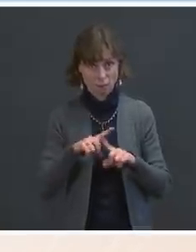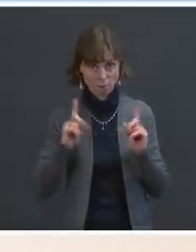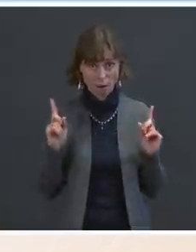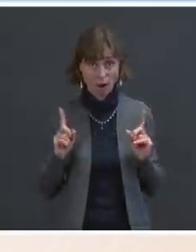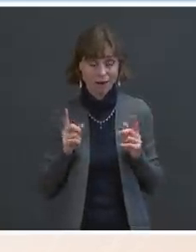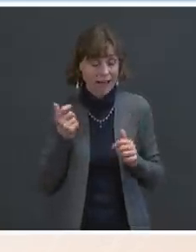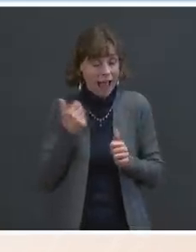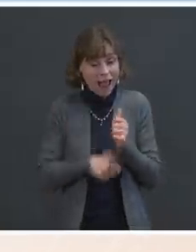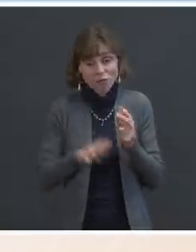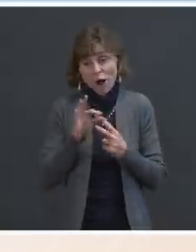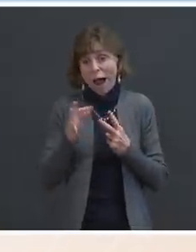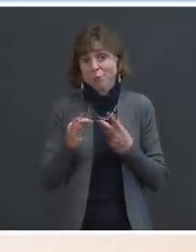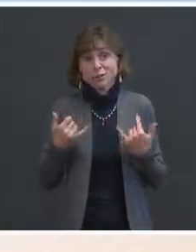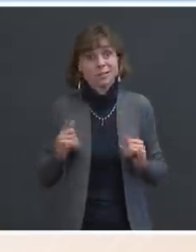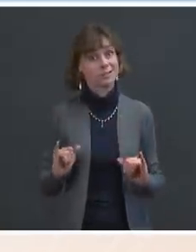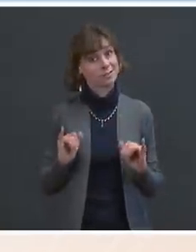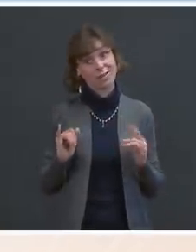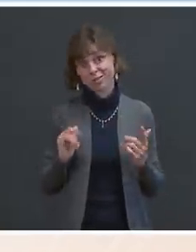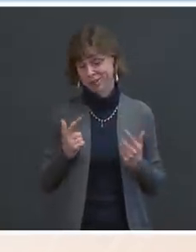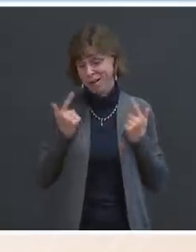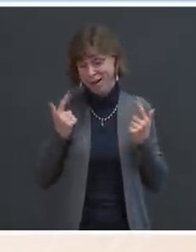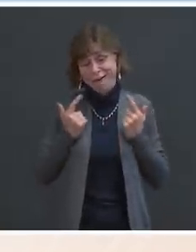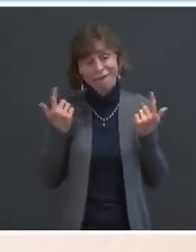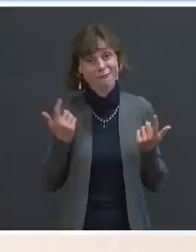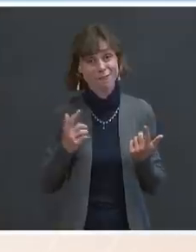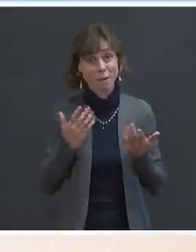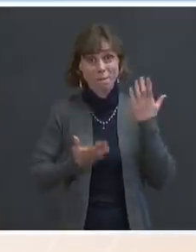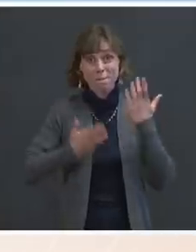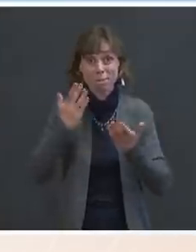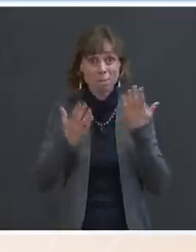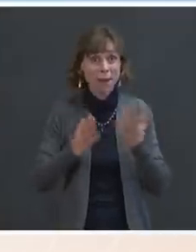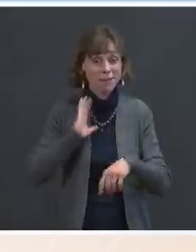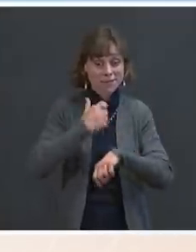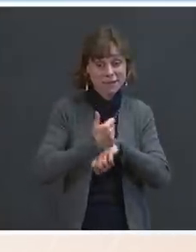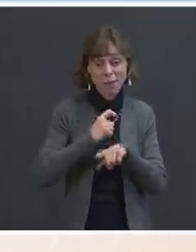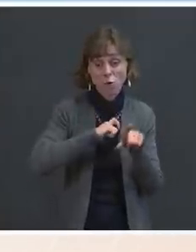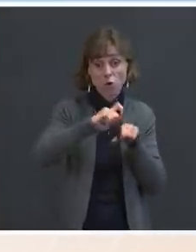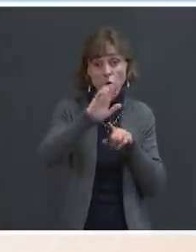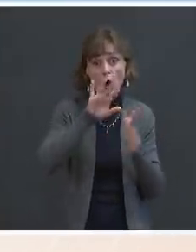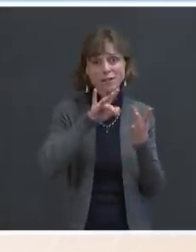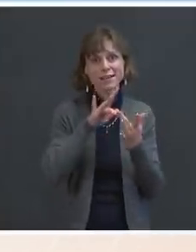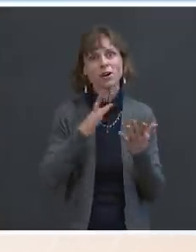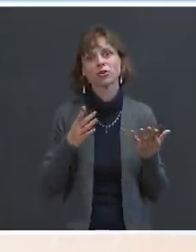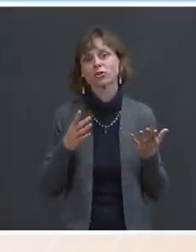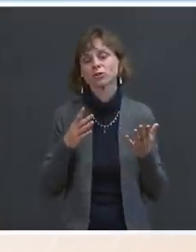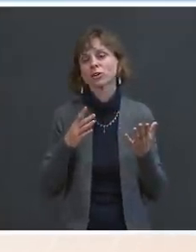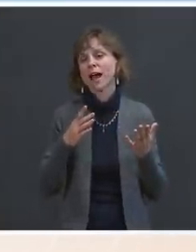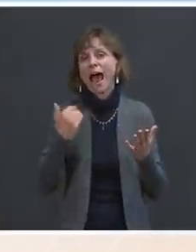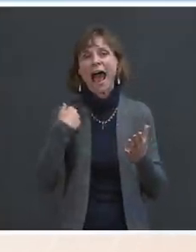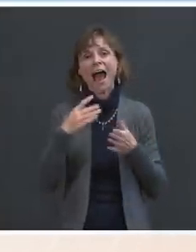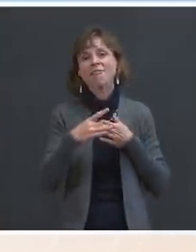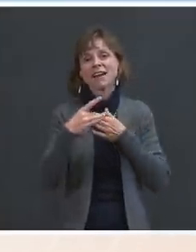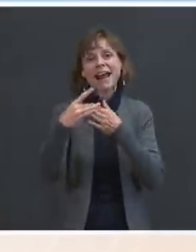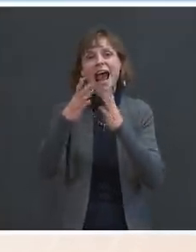We're also considering setting up call centers, organizing navigators, help -- to help individuals schedule appointments, which sometimes can be the issue.